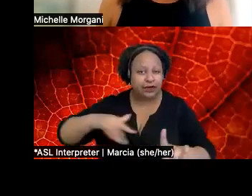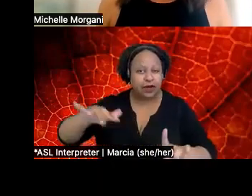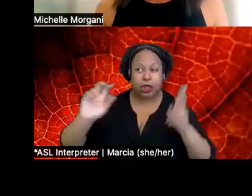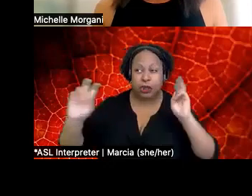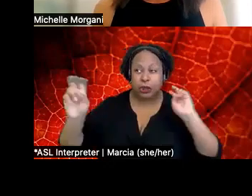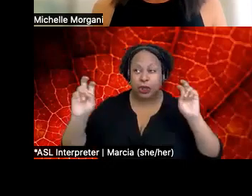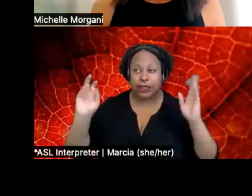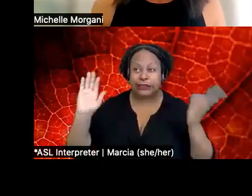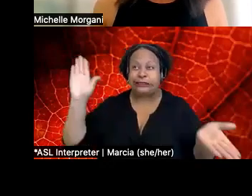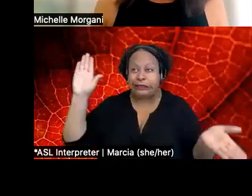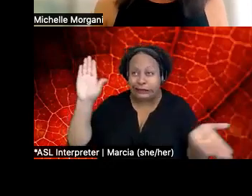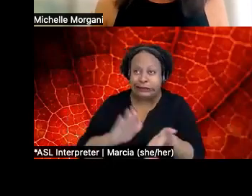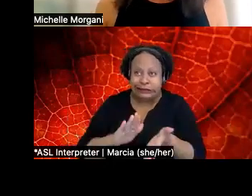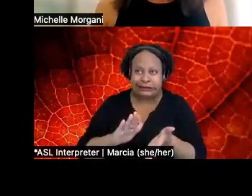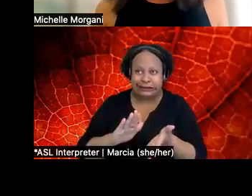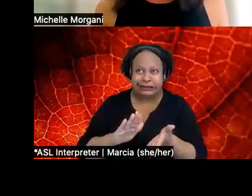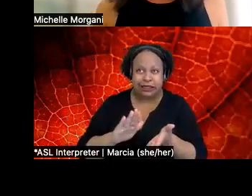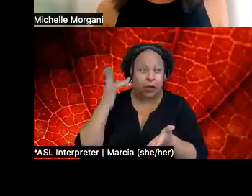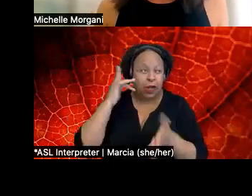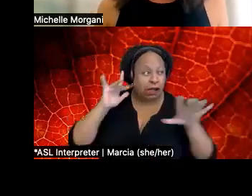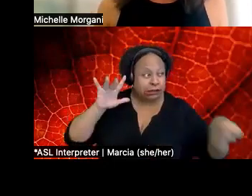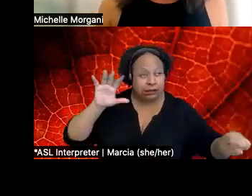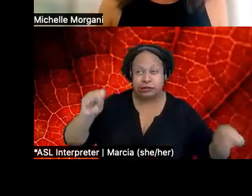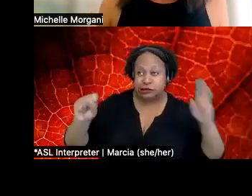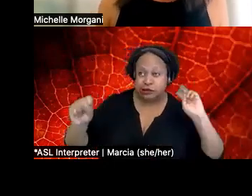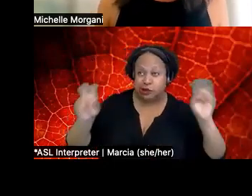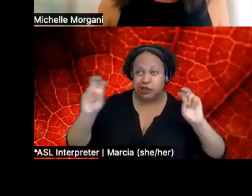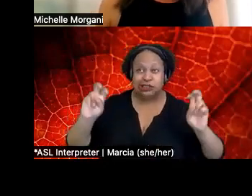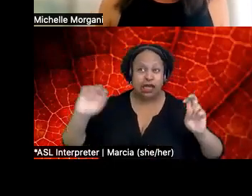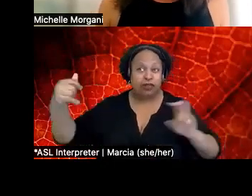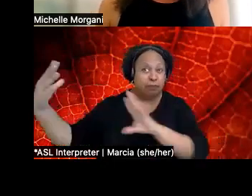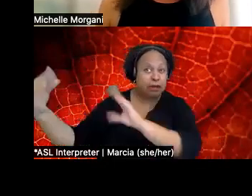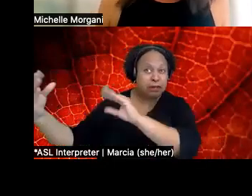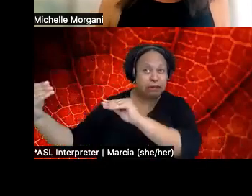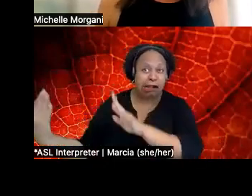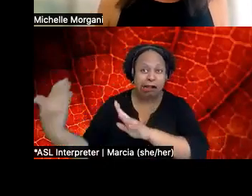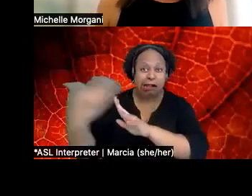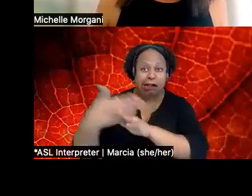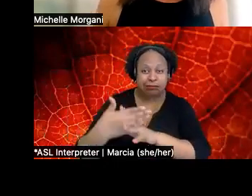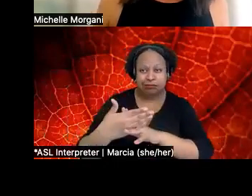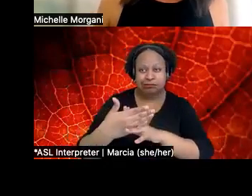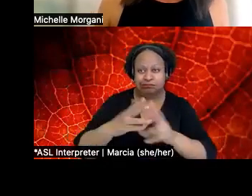it's not picking up outside noises or outside voices, so it can be as accurate as possible.